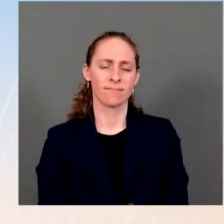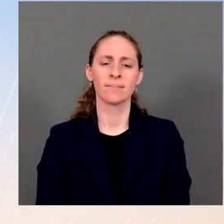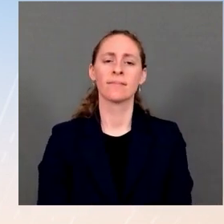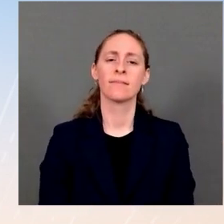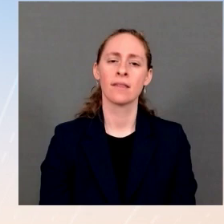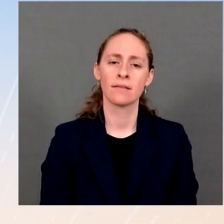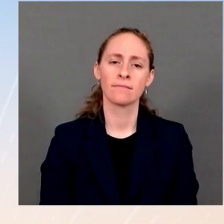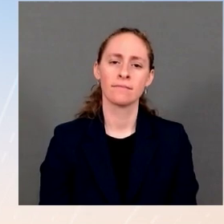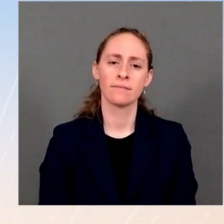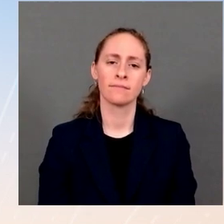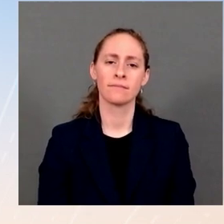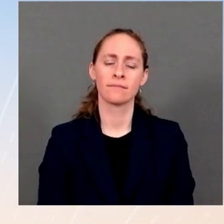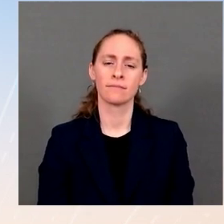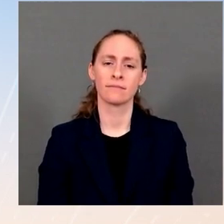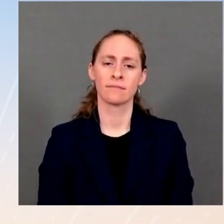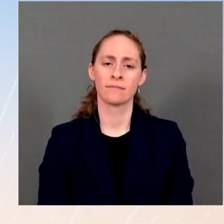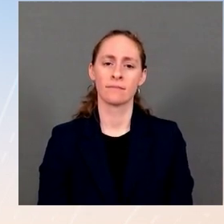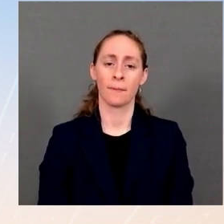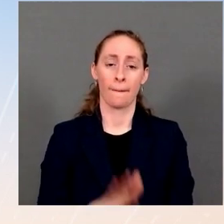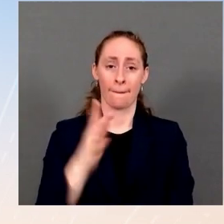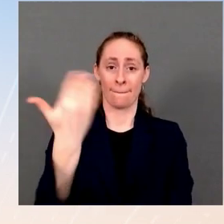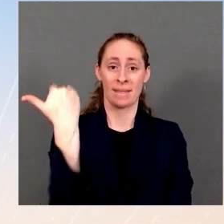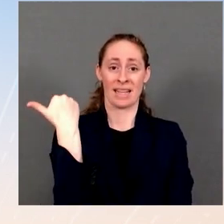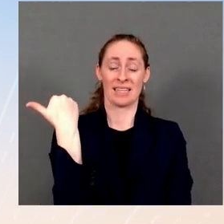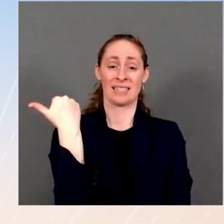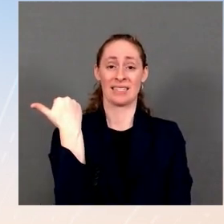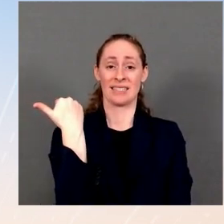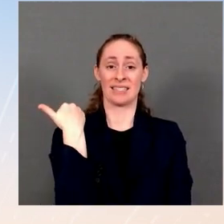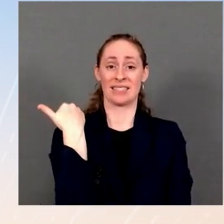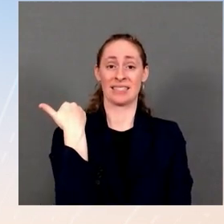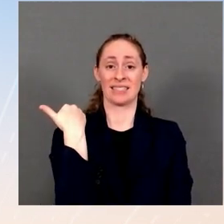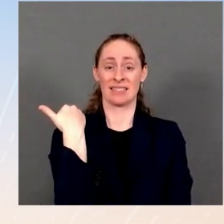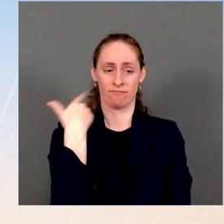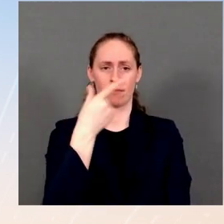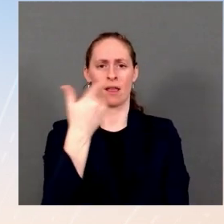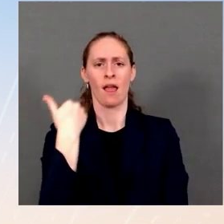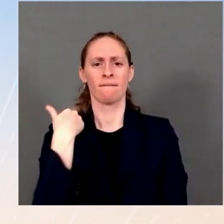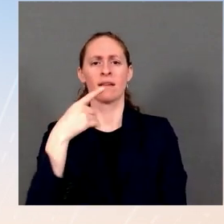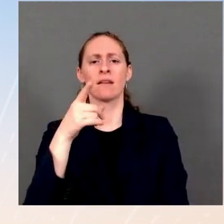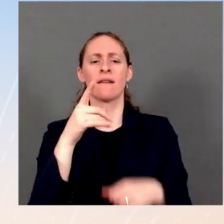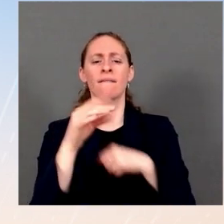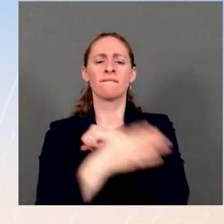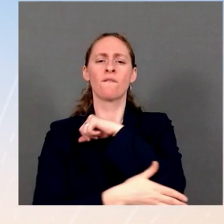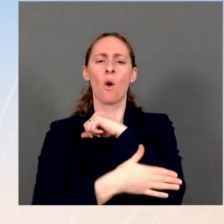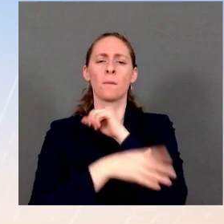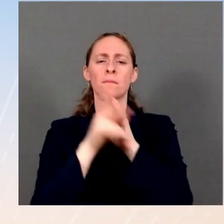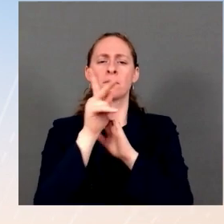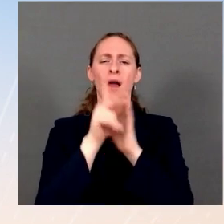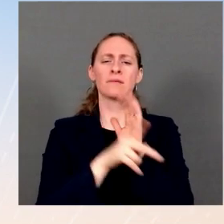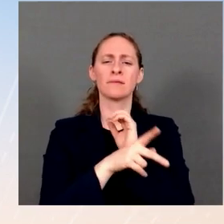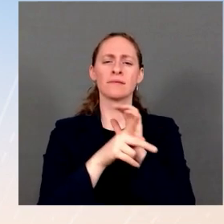Today, Assistant Secretary of State Karen Donfried is in Brussels, meeting with NATO Allies